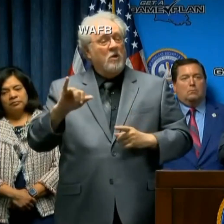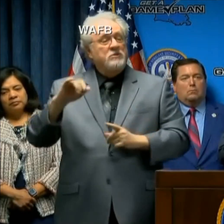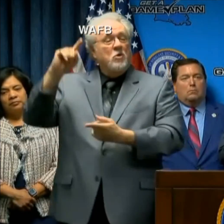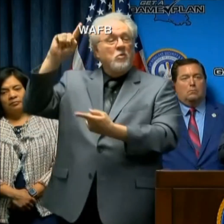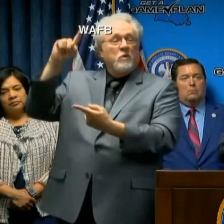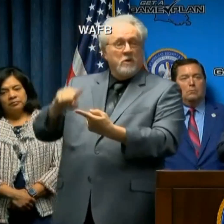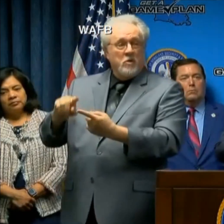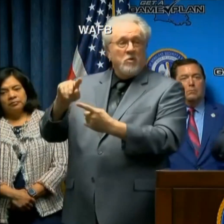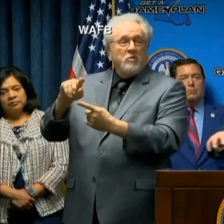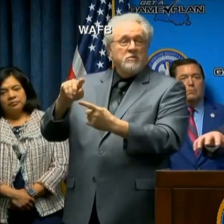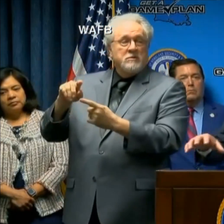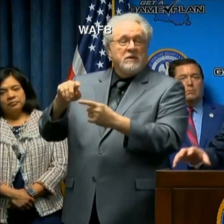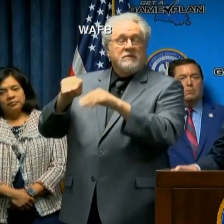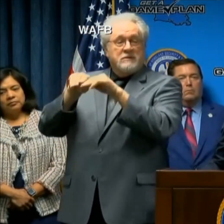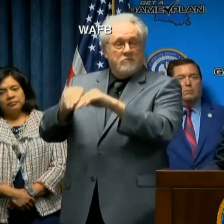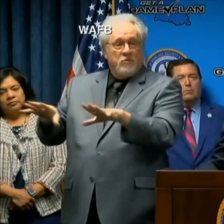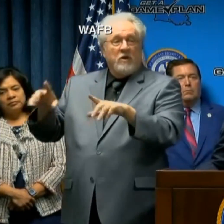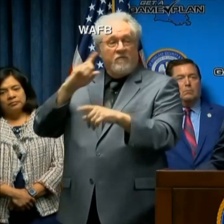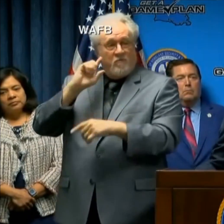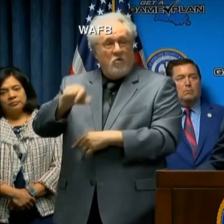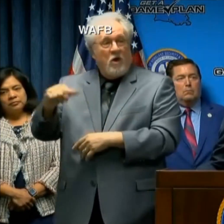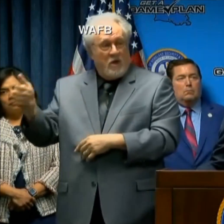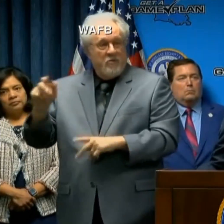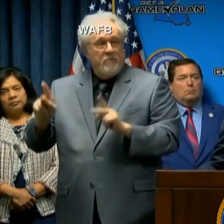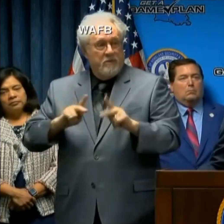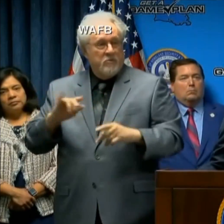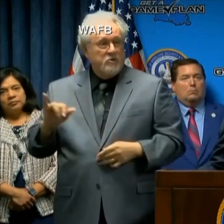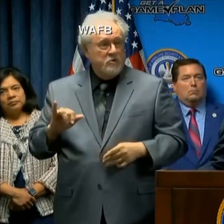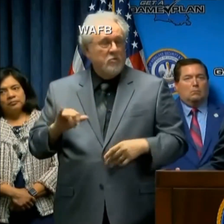the risk of spread too as well and so it's just this is